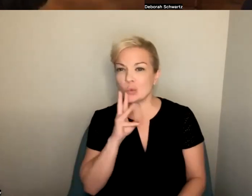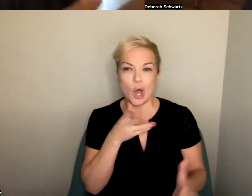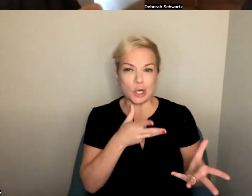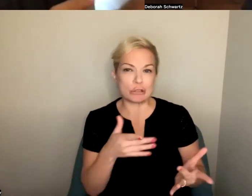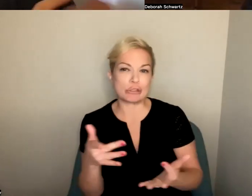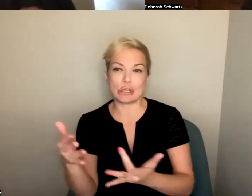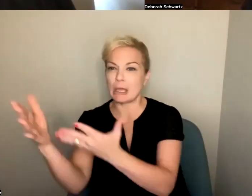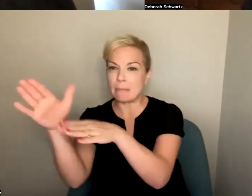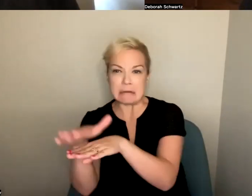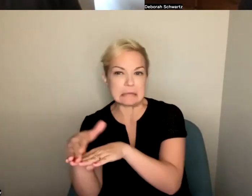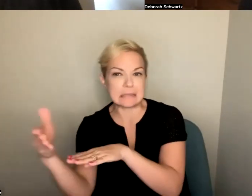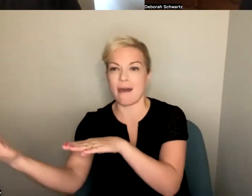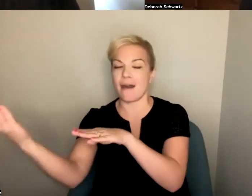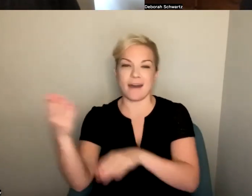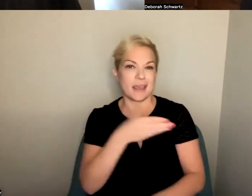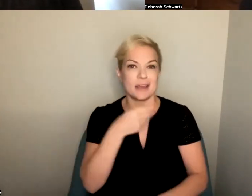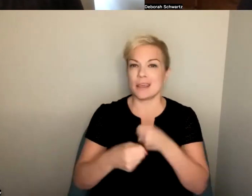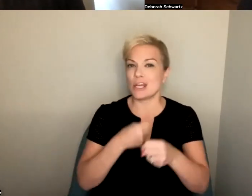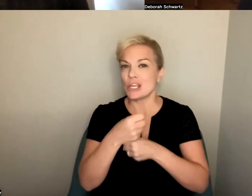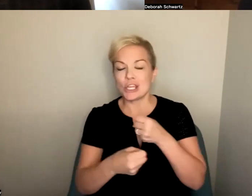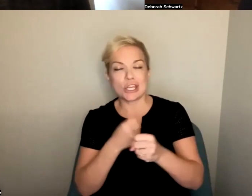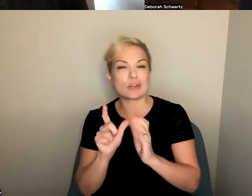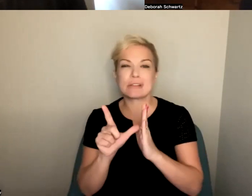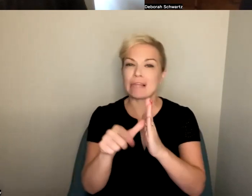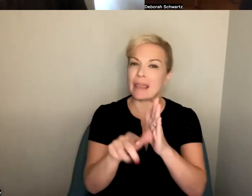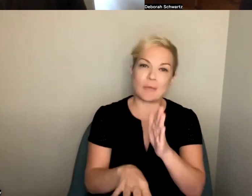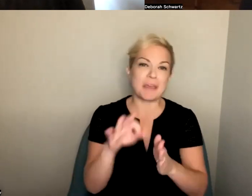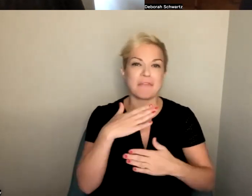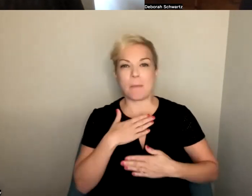to be discovered years later and I will say that - I remember praising the Army Corps of engineer